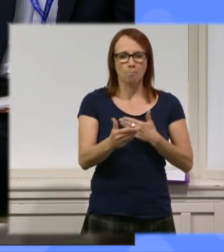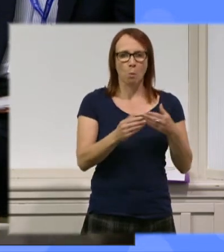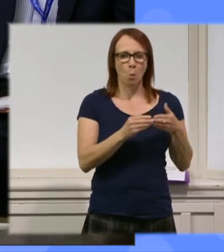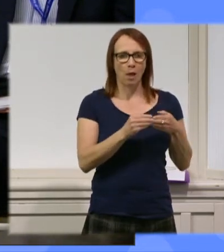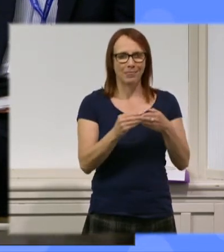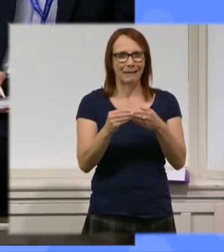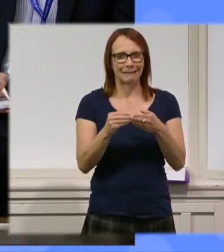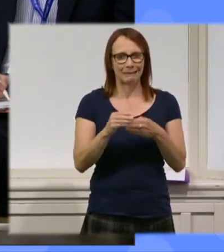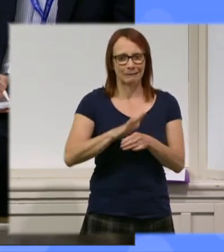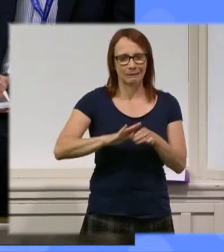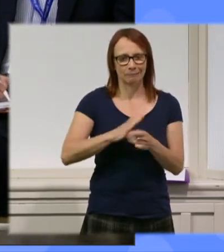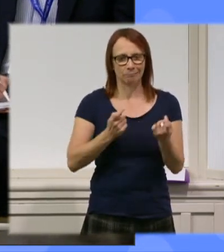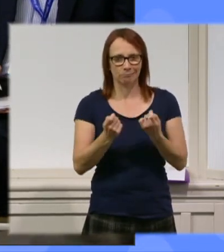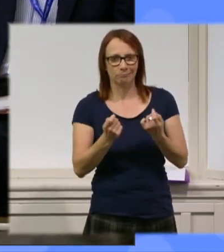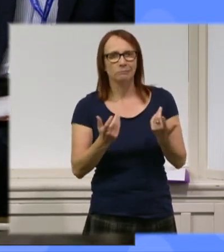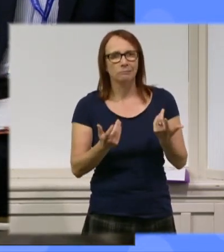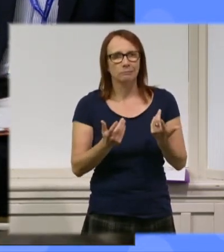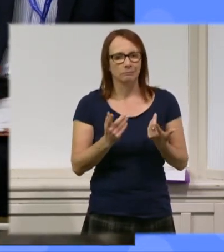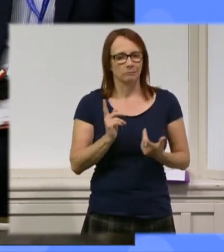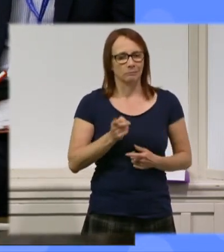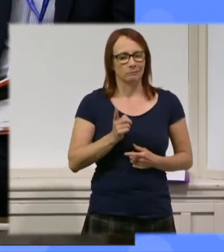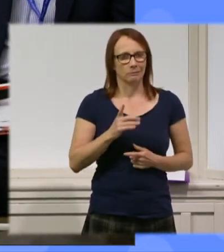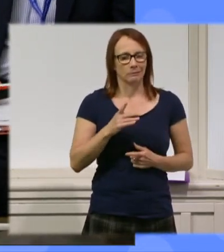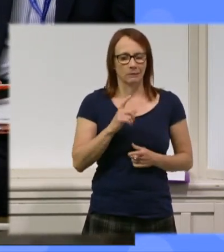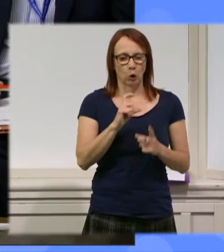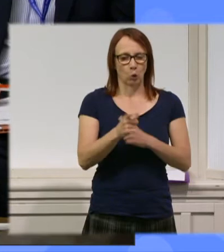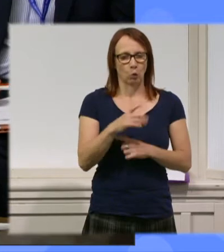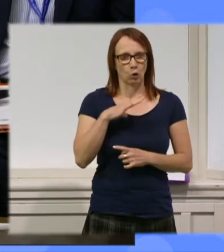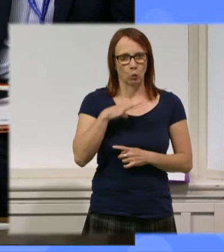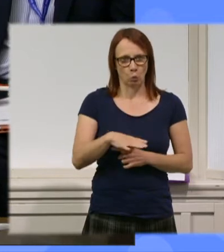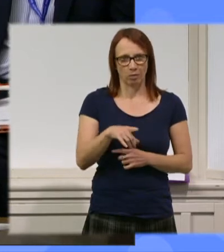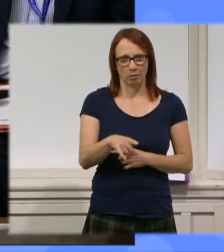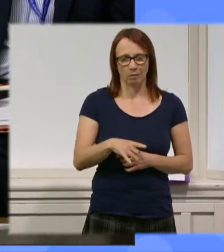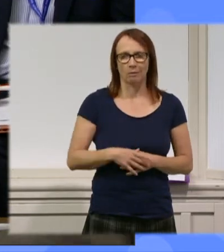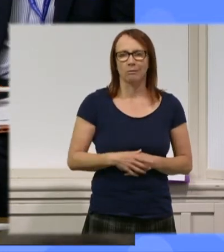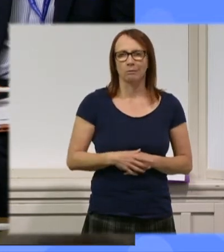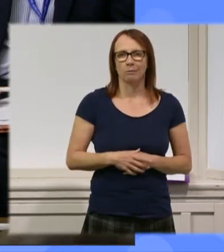areas I think there's that desire and at a community level and there is a local